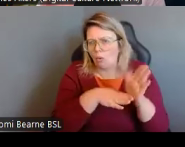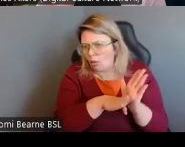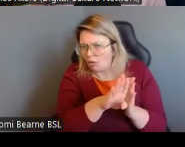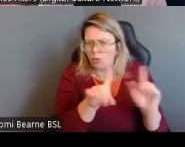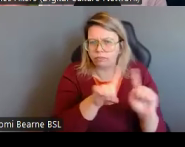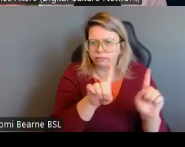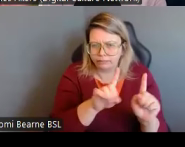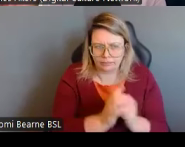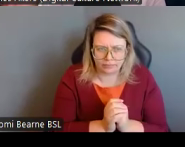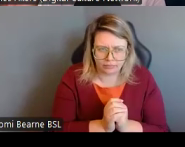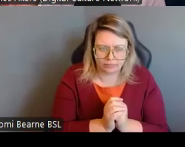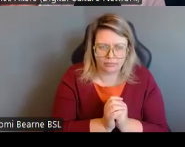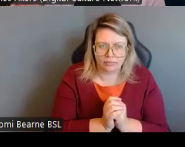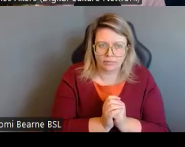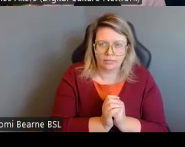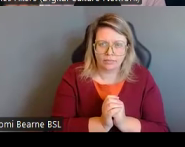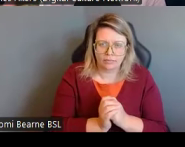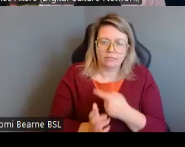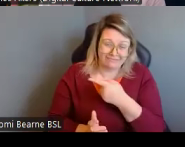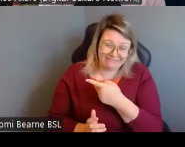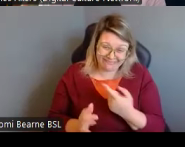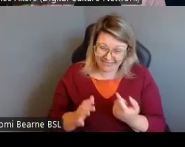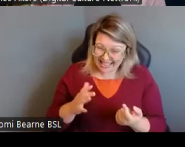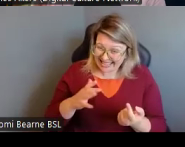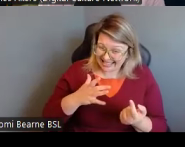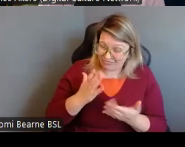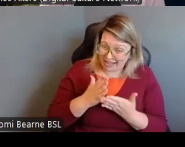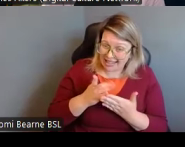You need them and you need to be active when you're collecting them